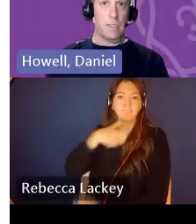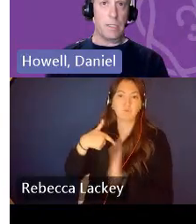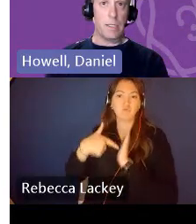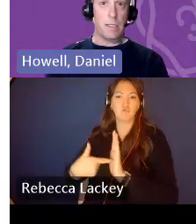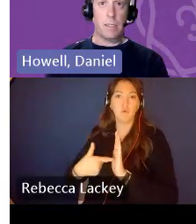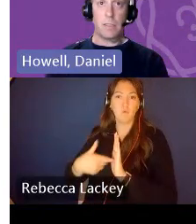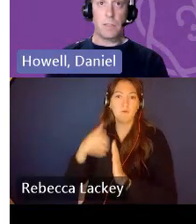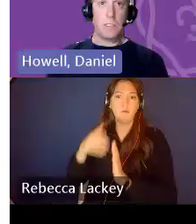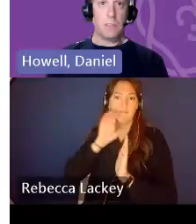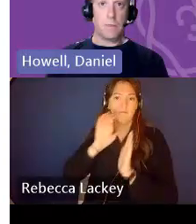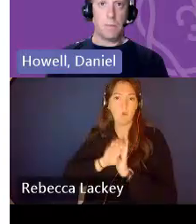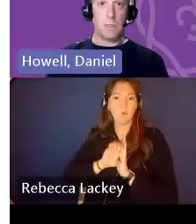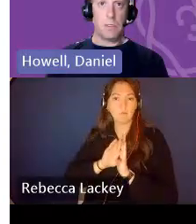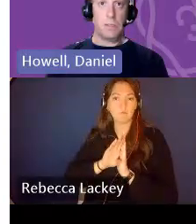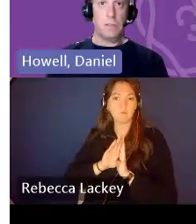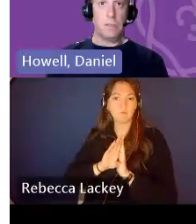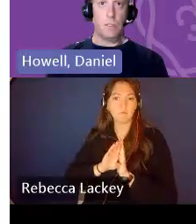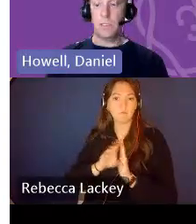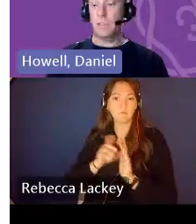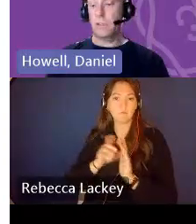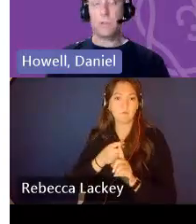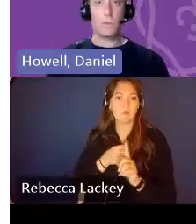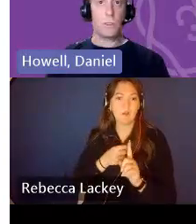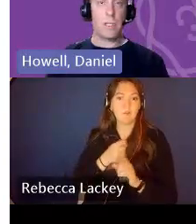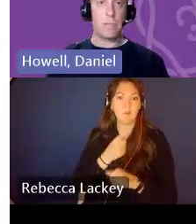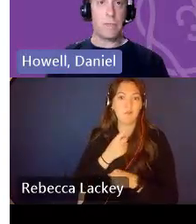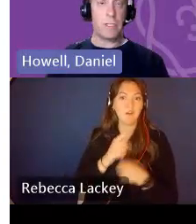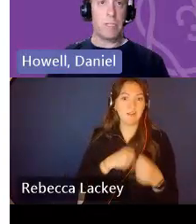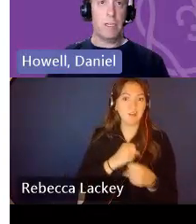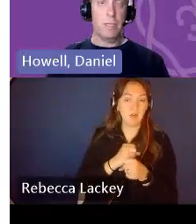there that had increased it from the the one year to a shorter time frame,